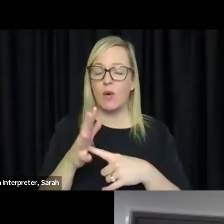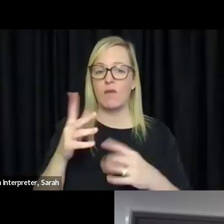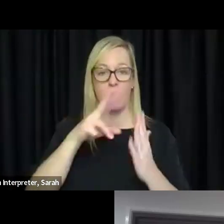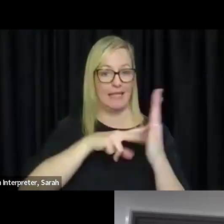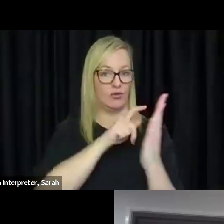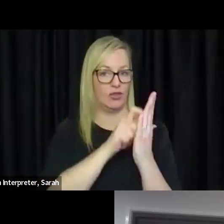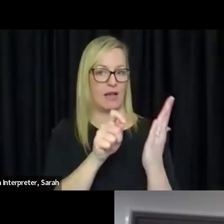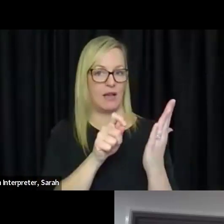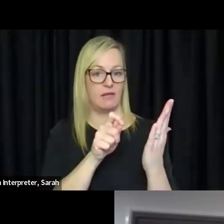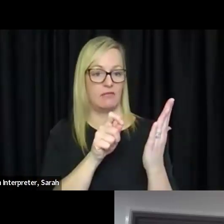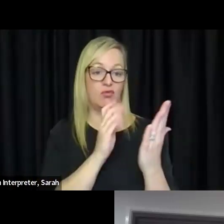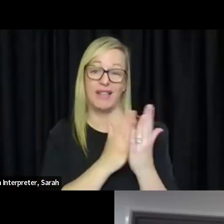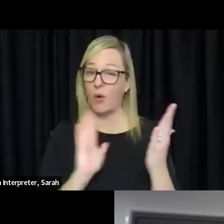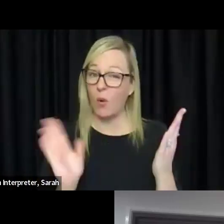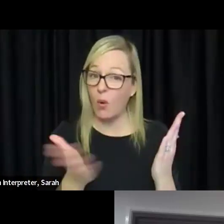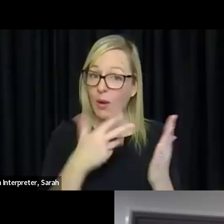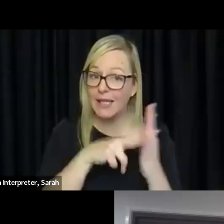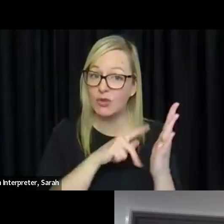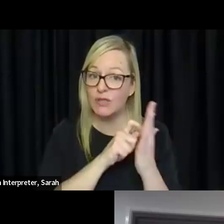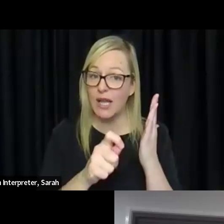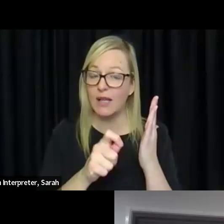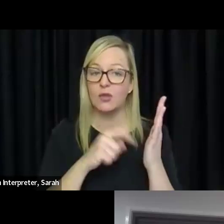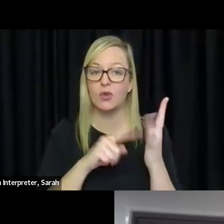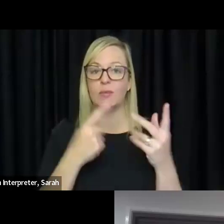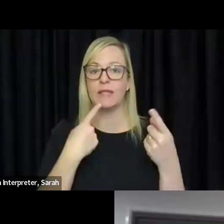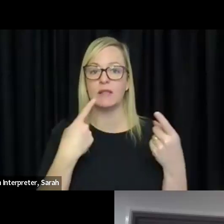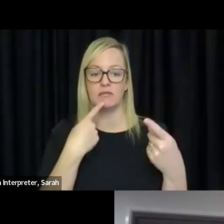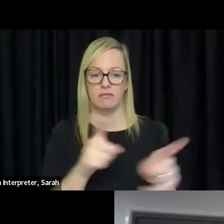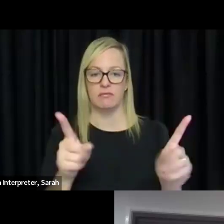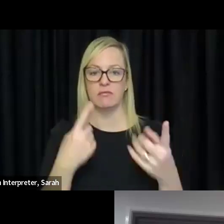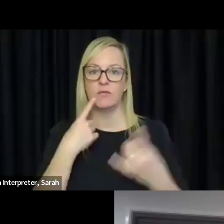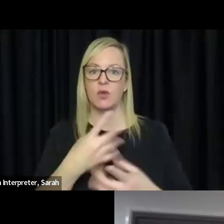but all literature to be disseminated in formats that are as accessible as possible.